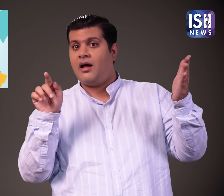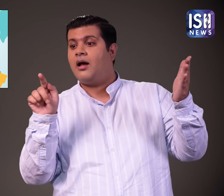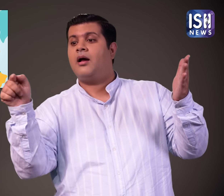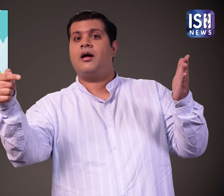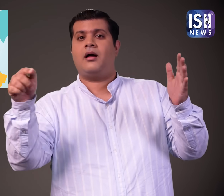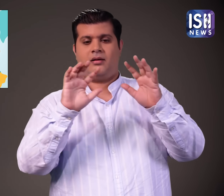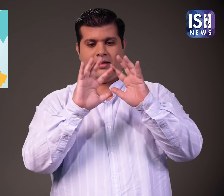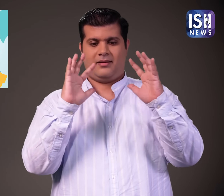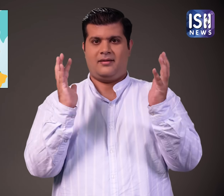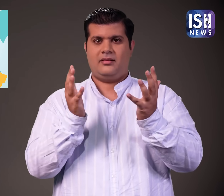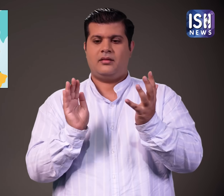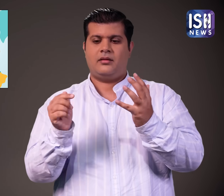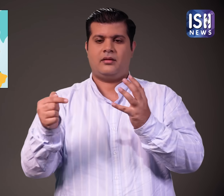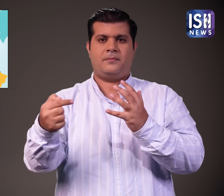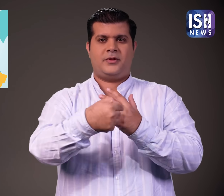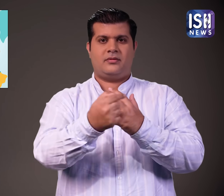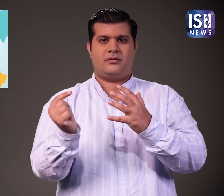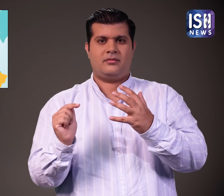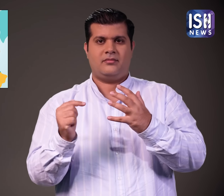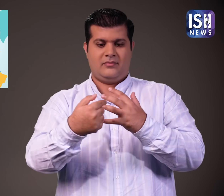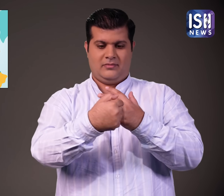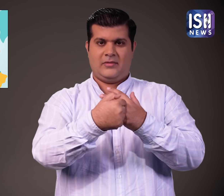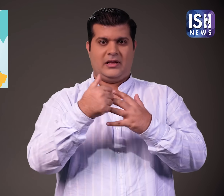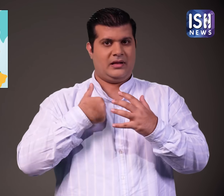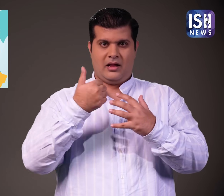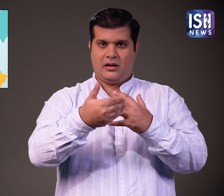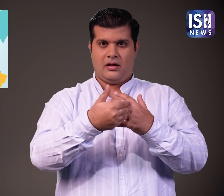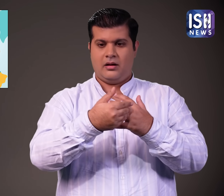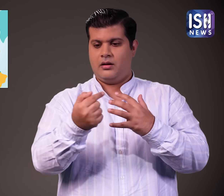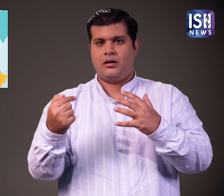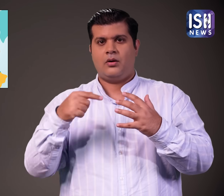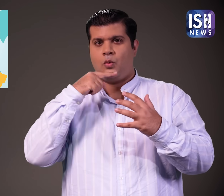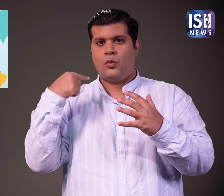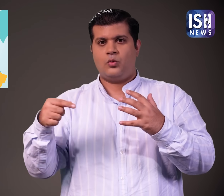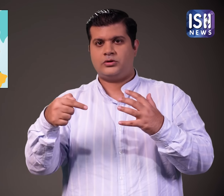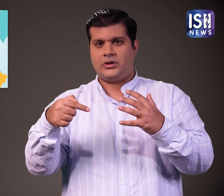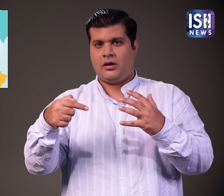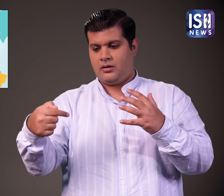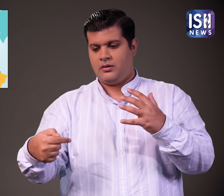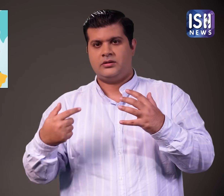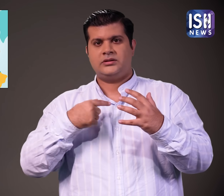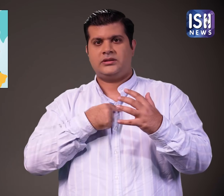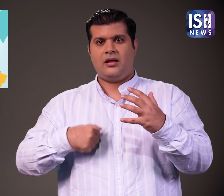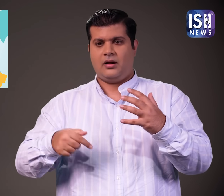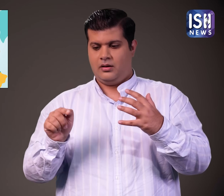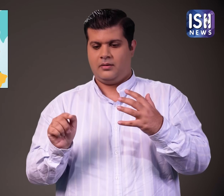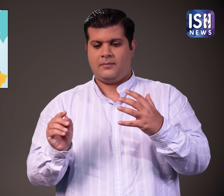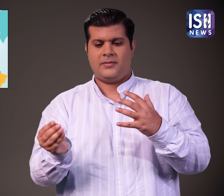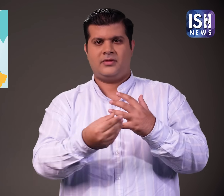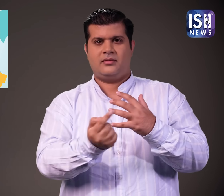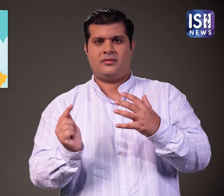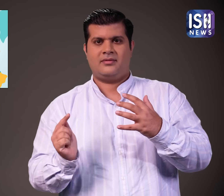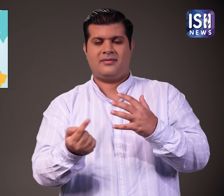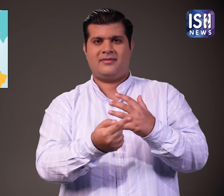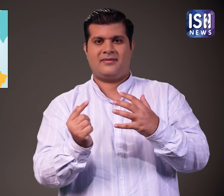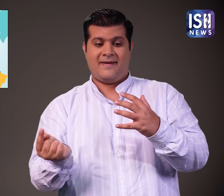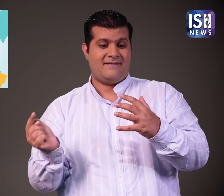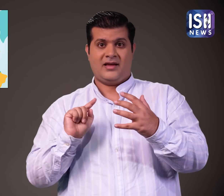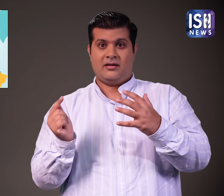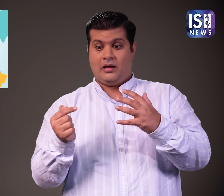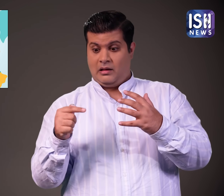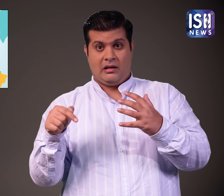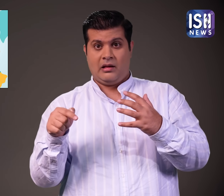But since the Earth is round, Canada is actually closer to Russia and China.